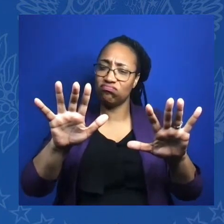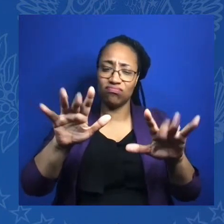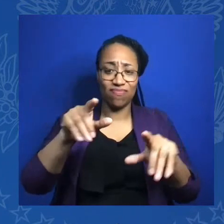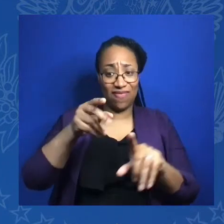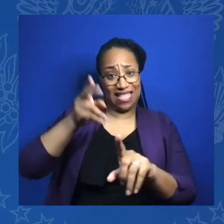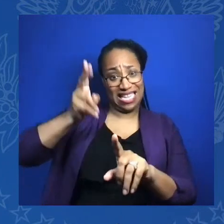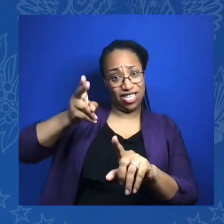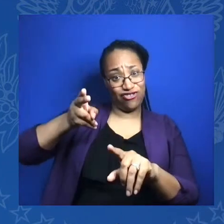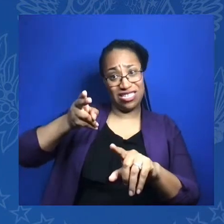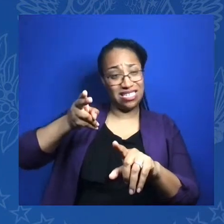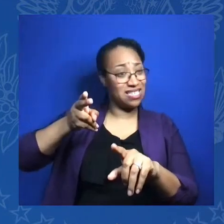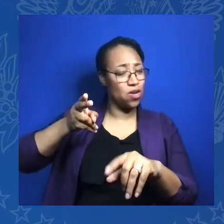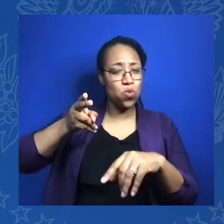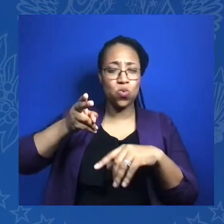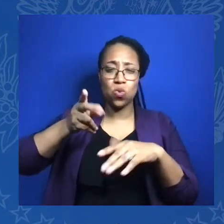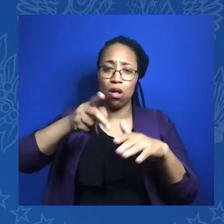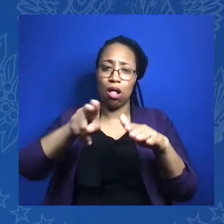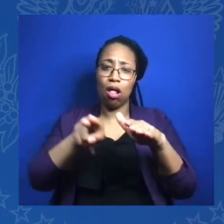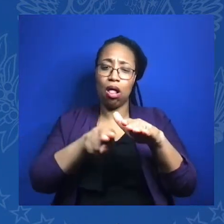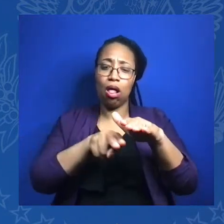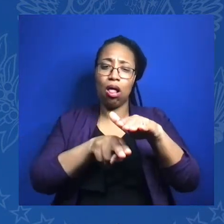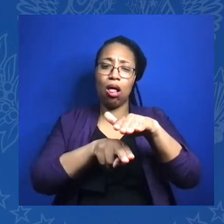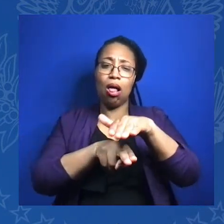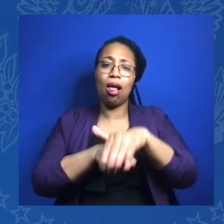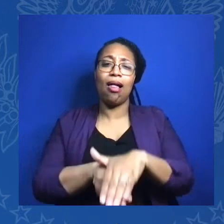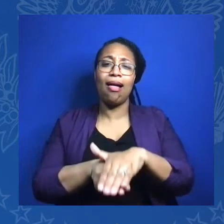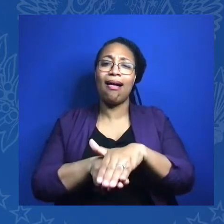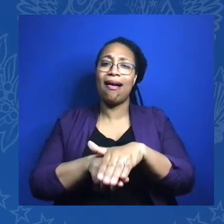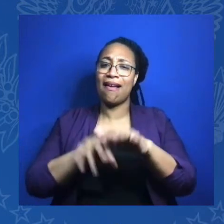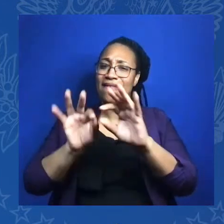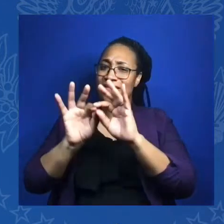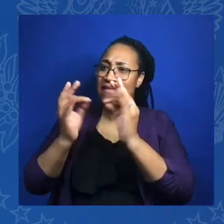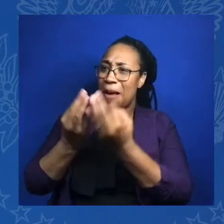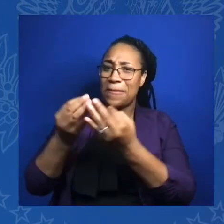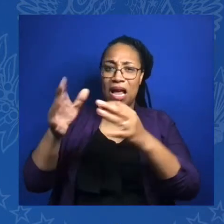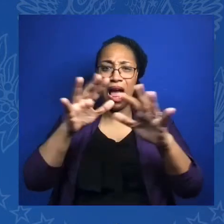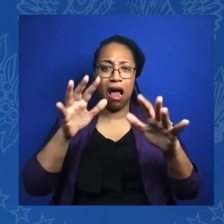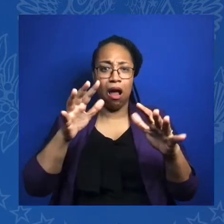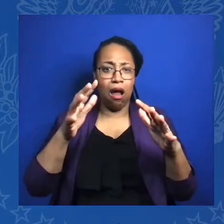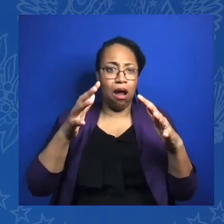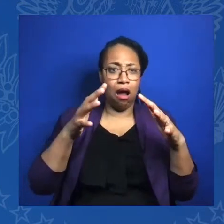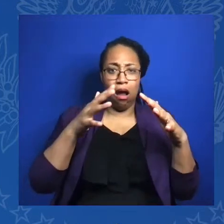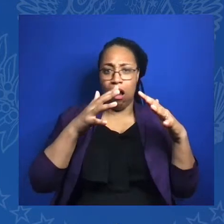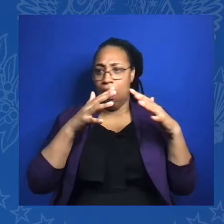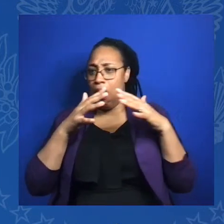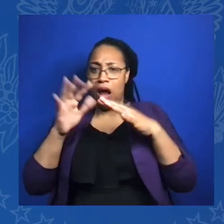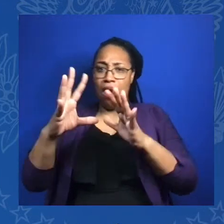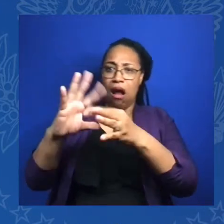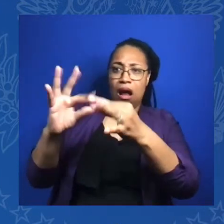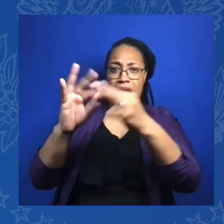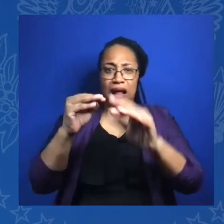and families to be attacked by the state, and the rule of law and our rights and freedoms to be stripped away.